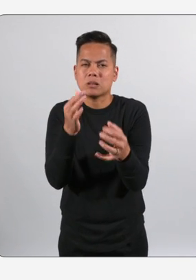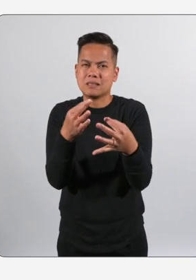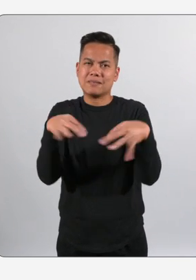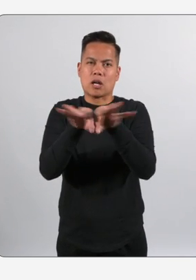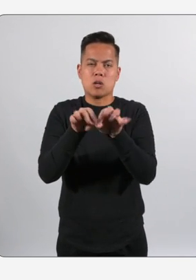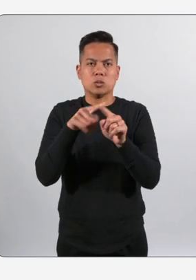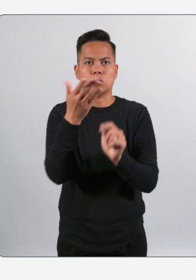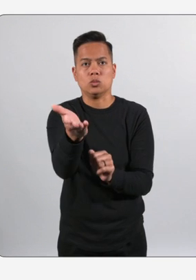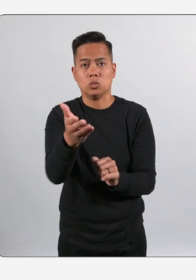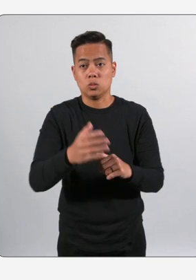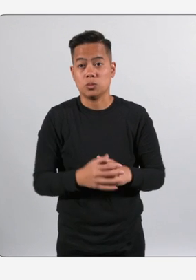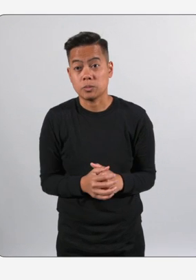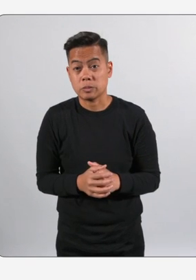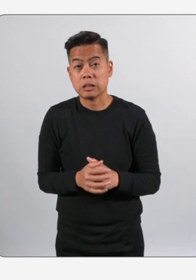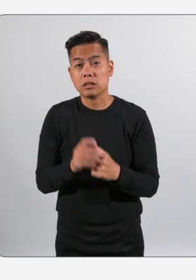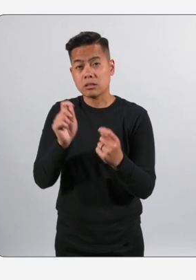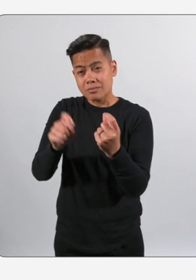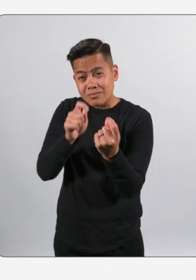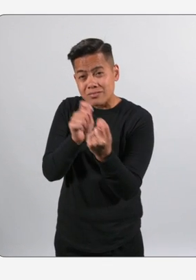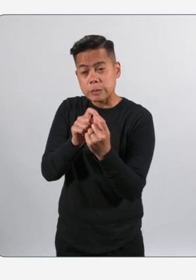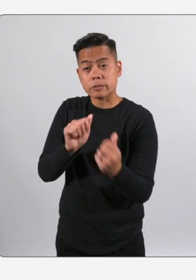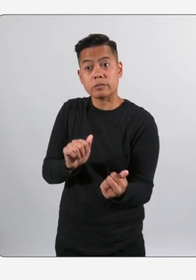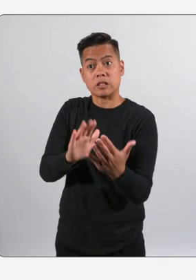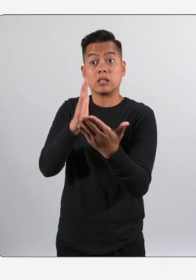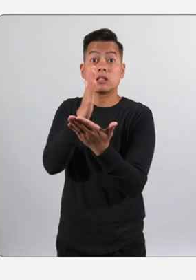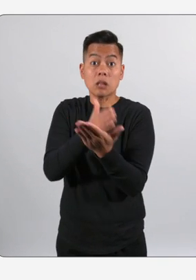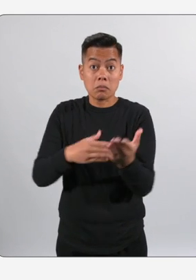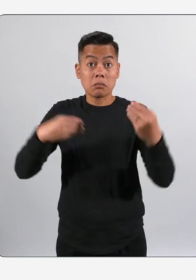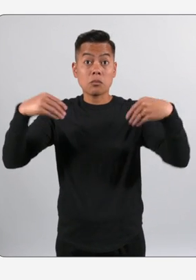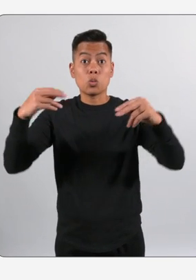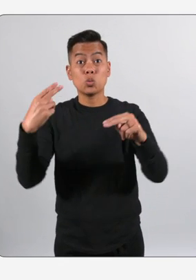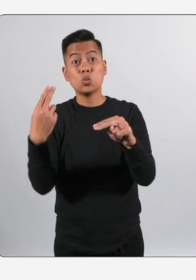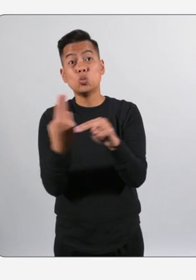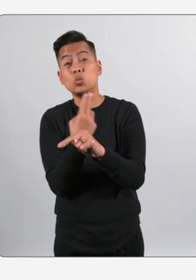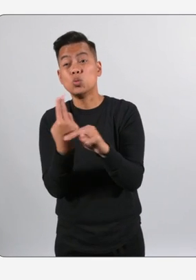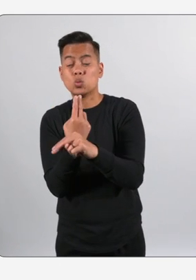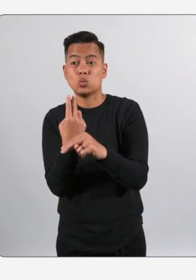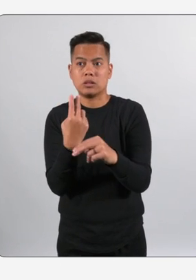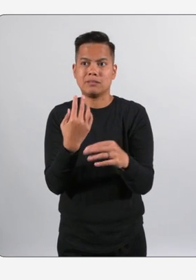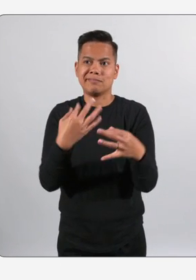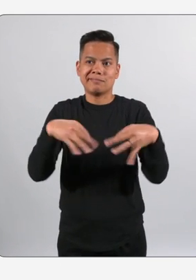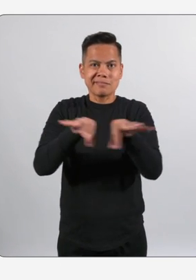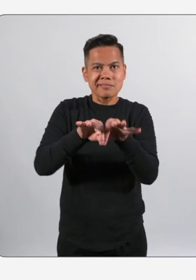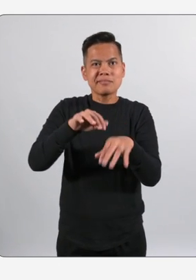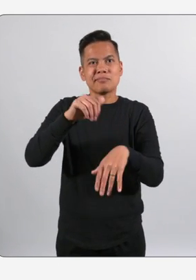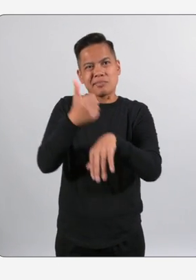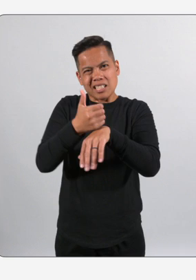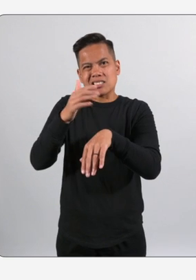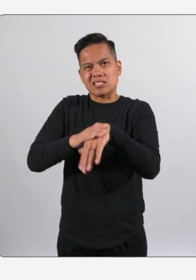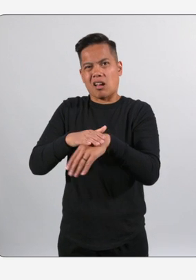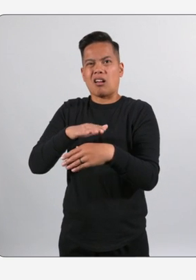channel specific approaches that some marketing teams use, it's worth it based on the results. The AI that powers these